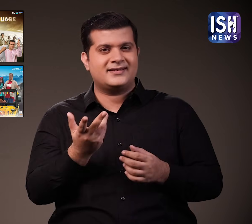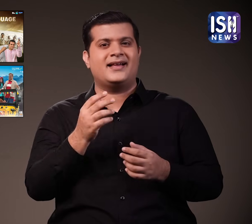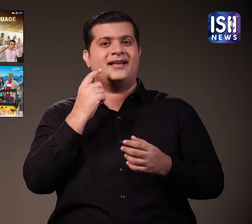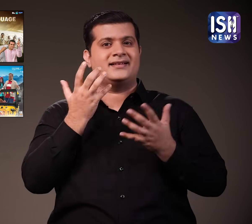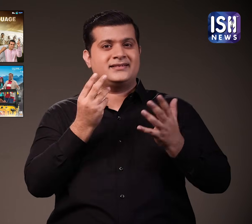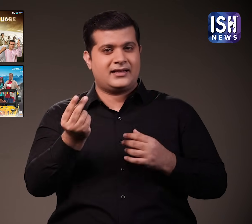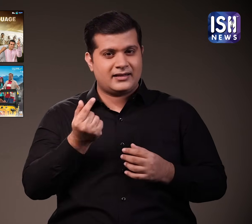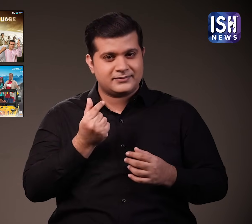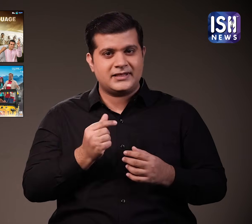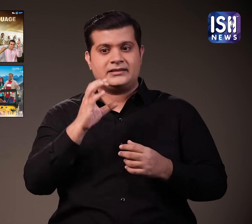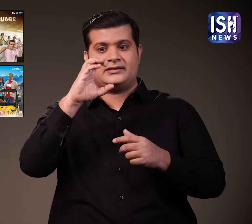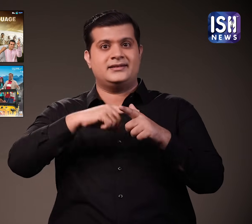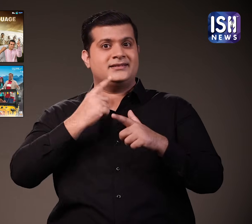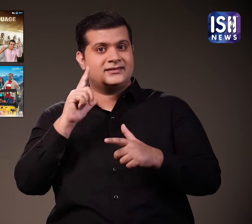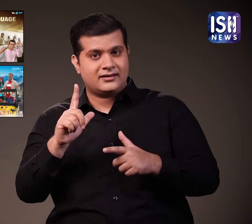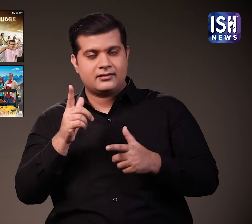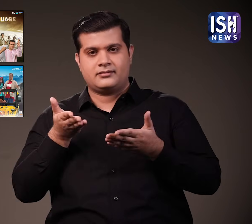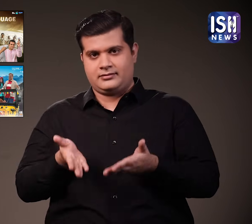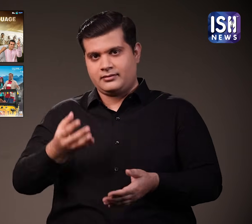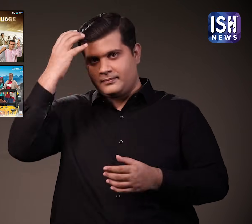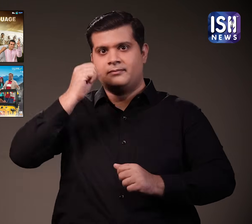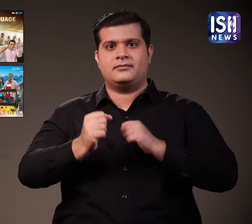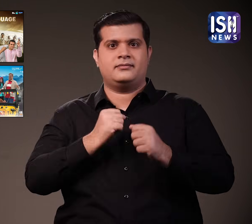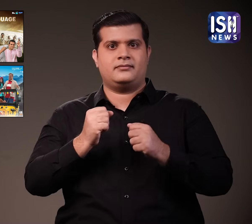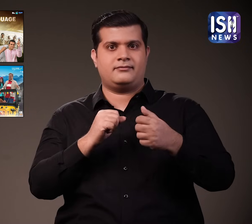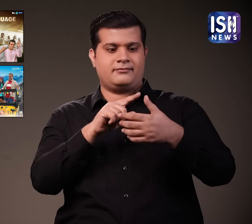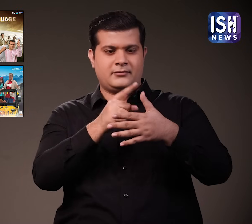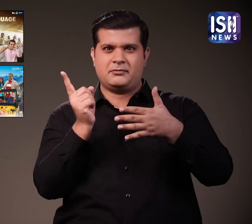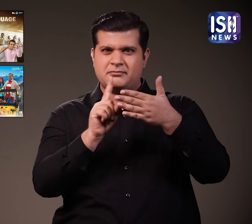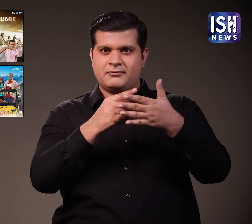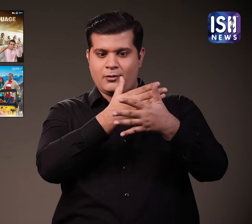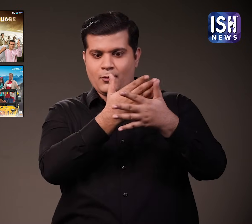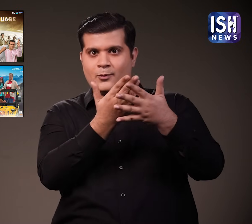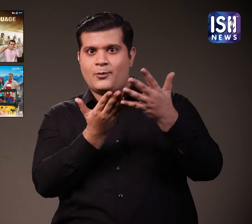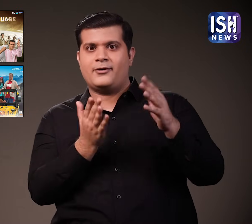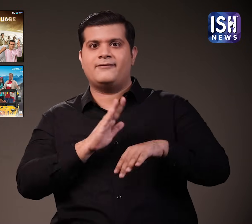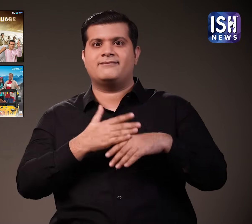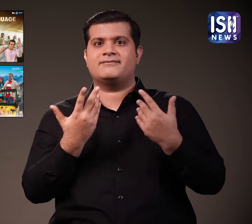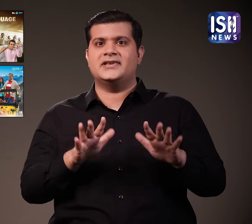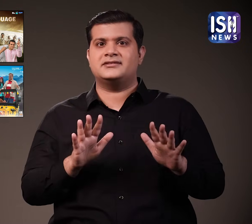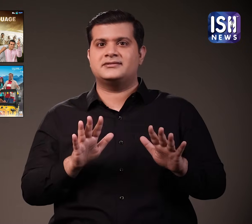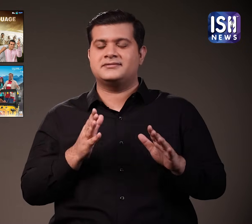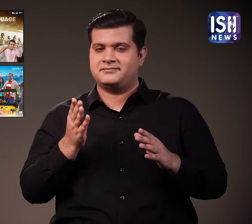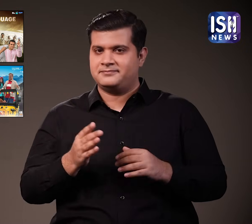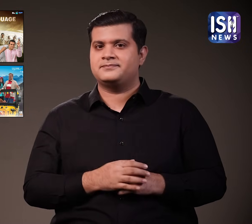Kutch Express, Chaal Jeevi Laiye and now Bhaag Milkha Bhaag was interpreted in ISL.